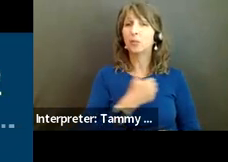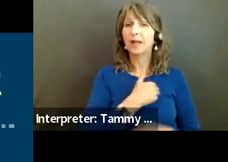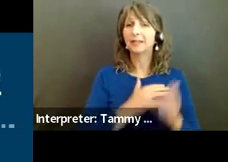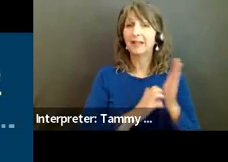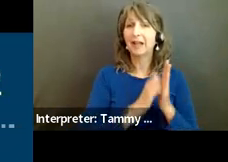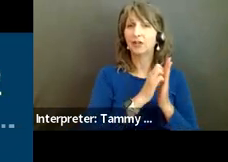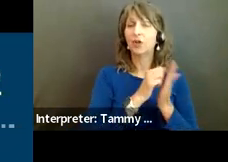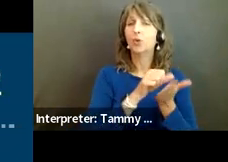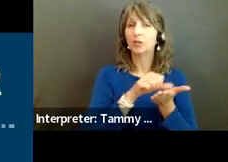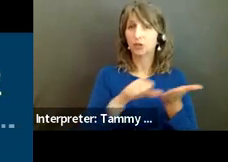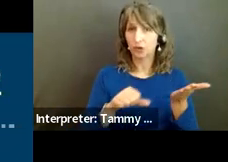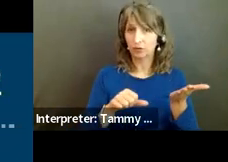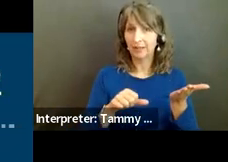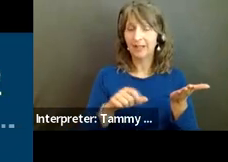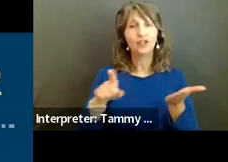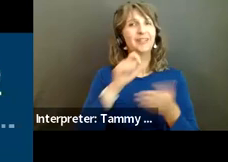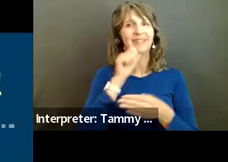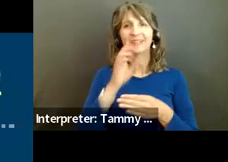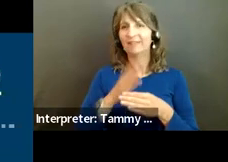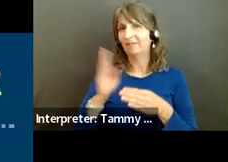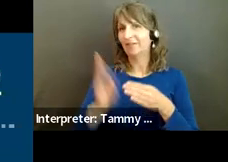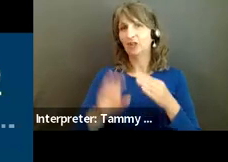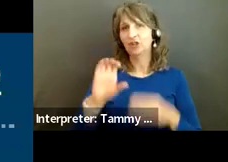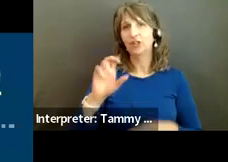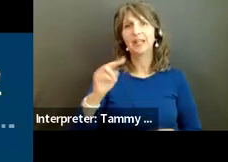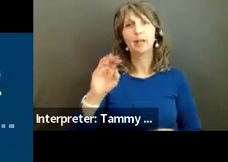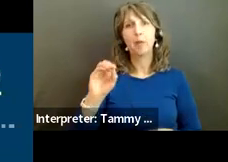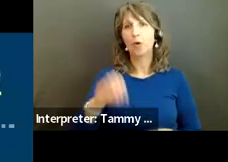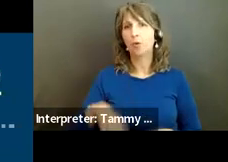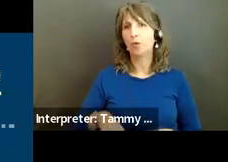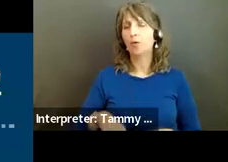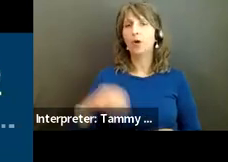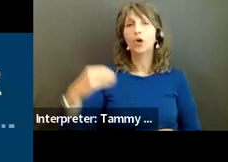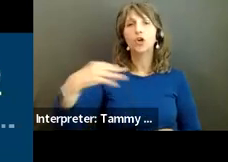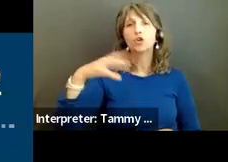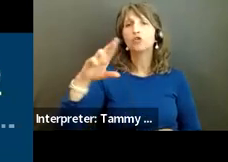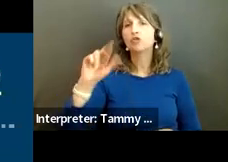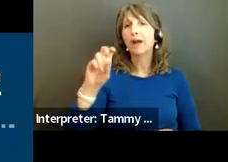She did not complete the chemotherapy or radiation. She, because she said she didn't like the medicine.